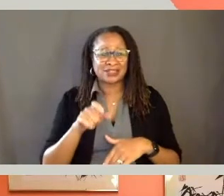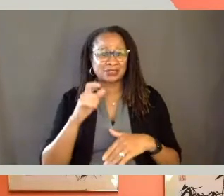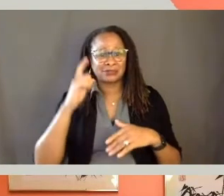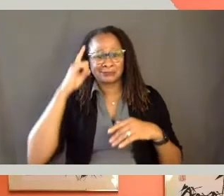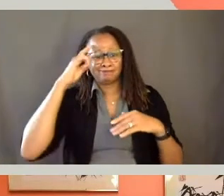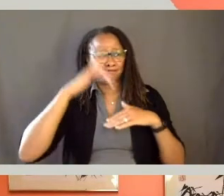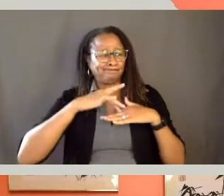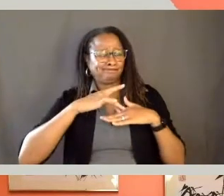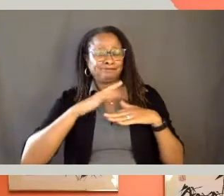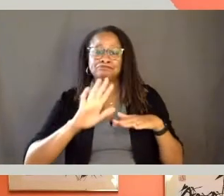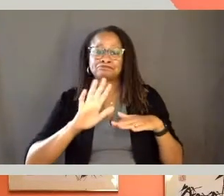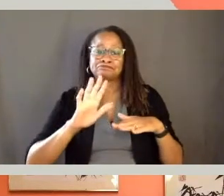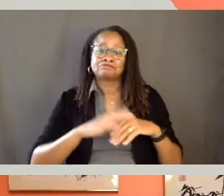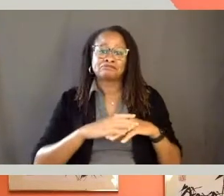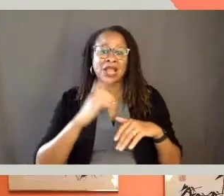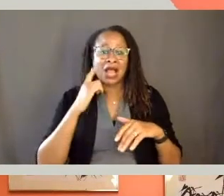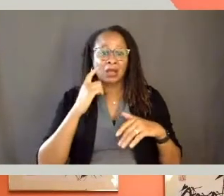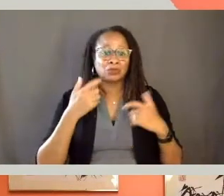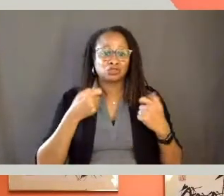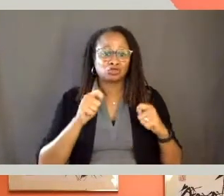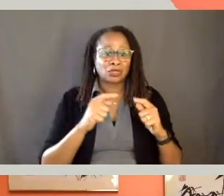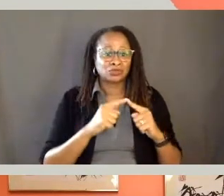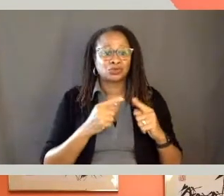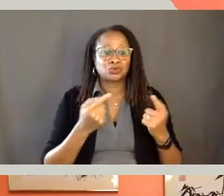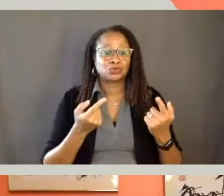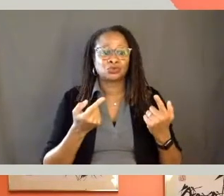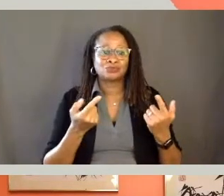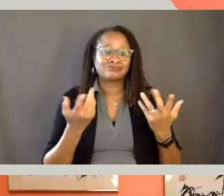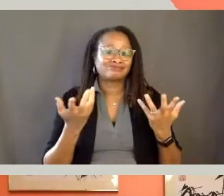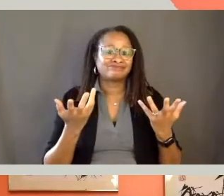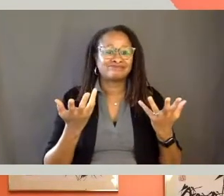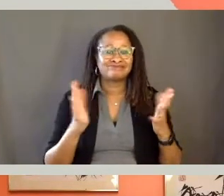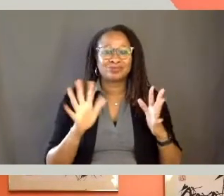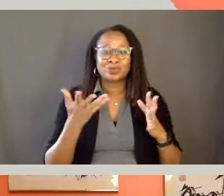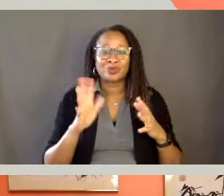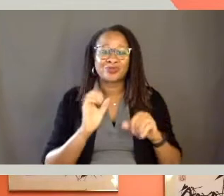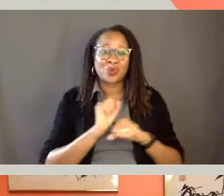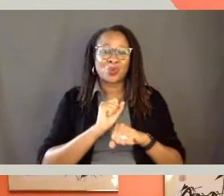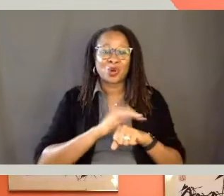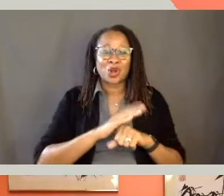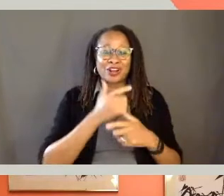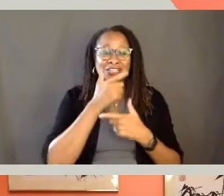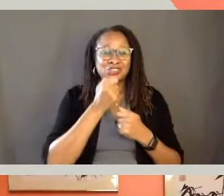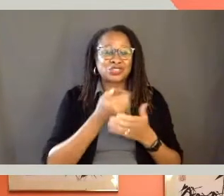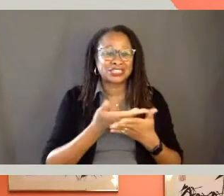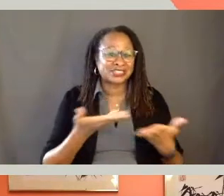Like, I was just like, I'm trying to, you know, sort of work on interesting stuff and,